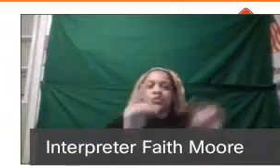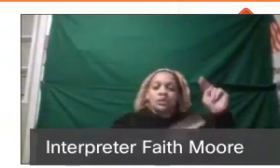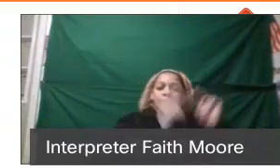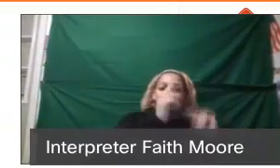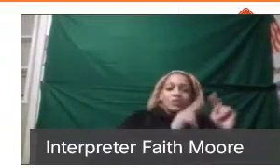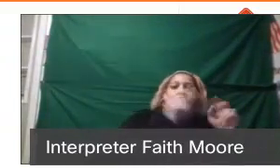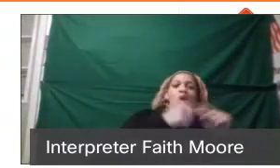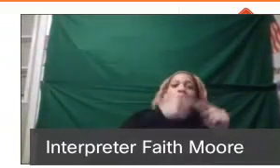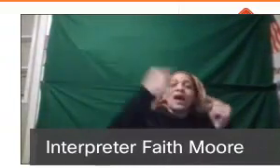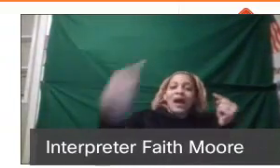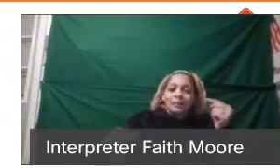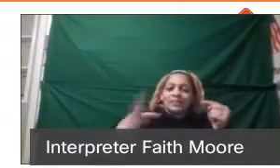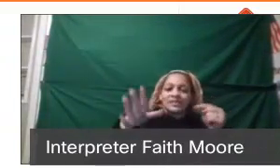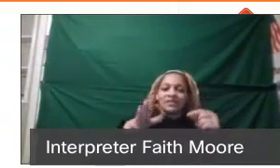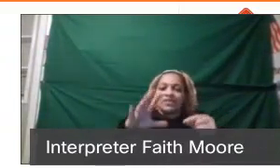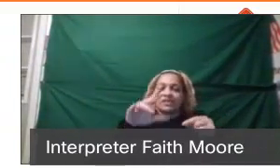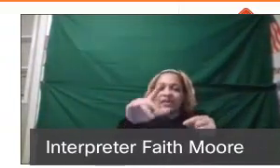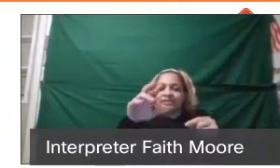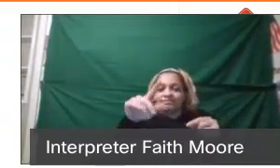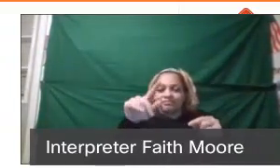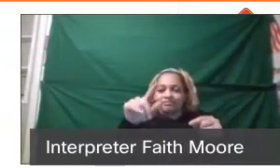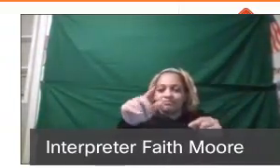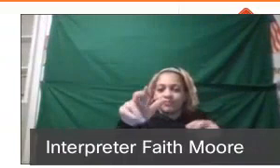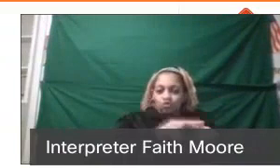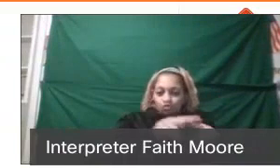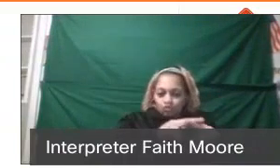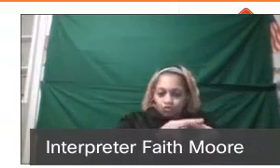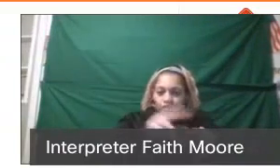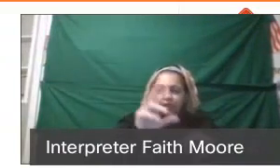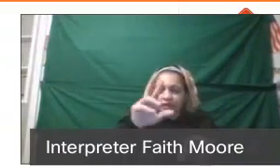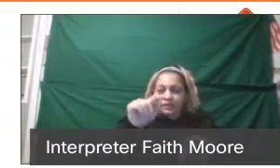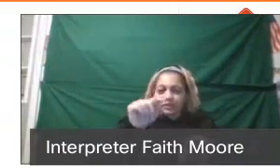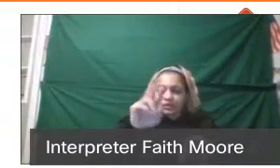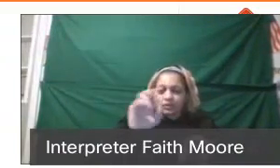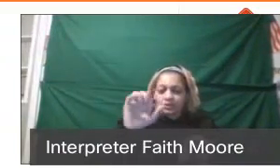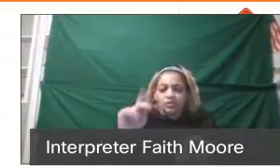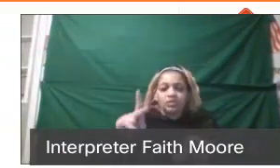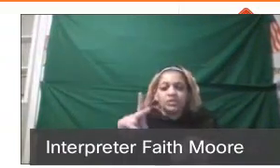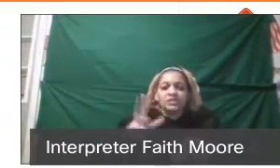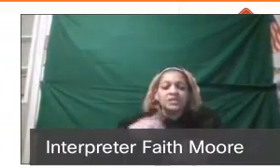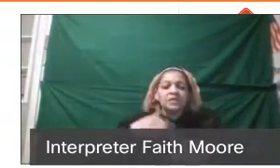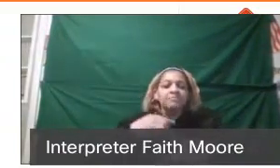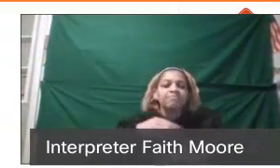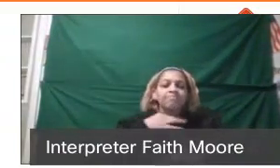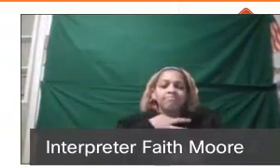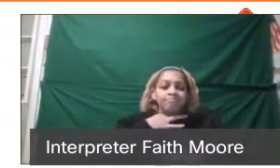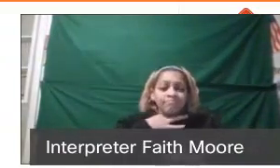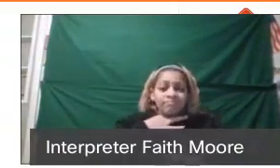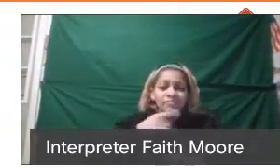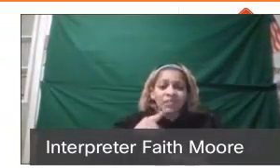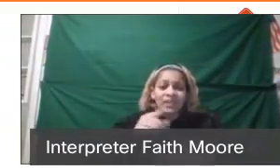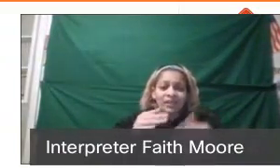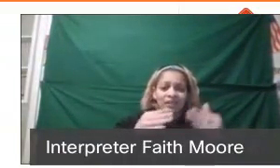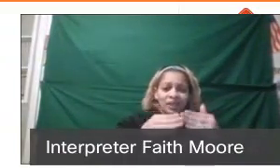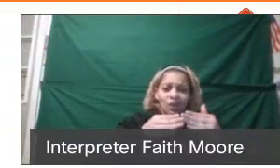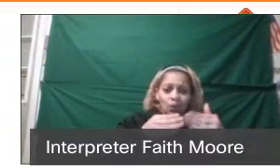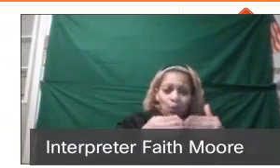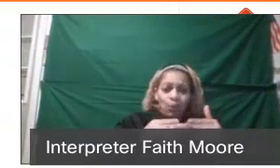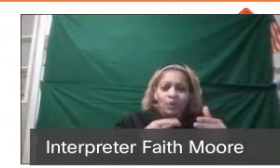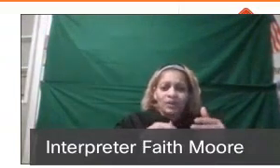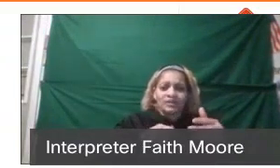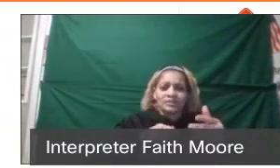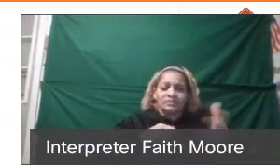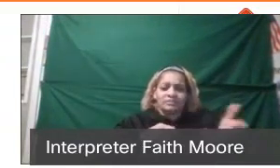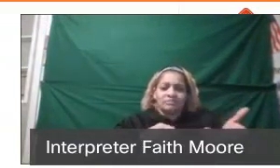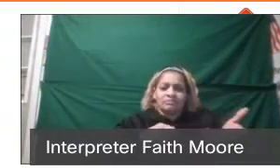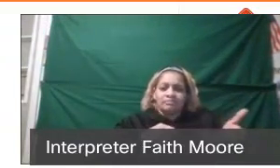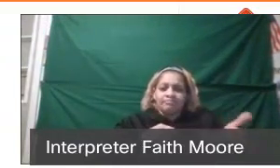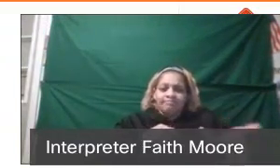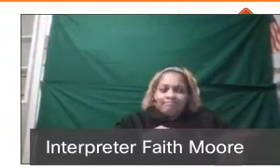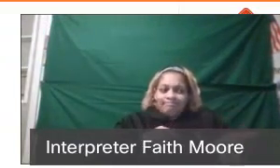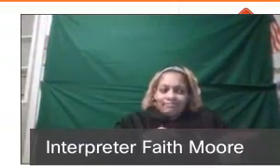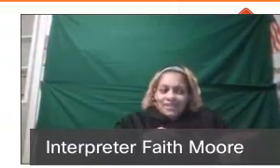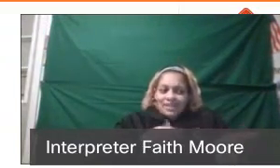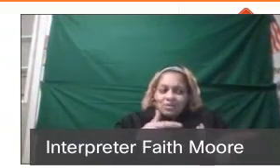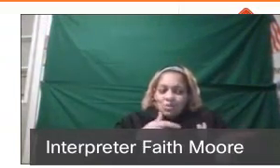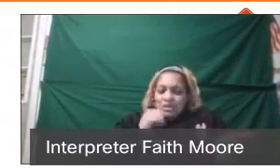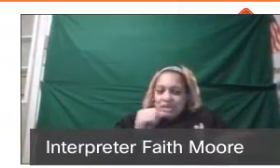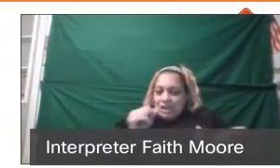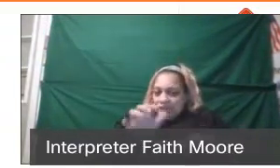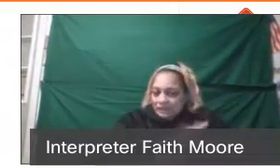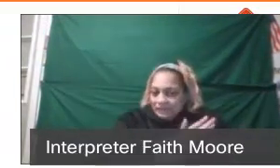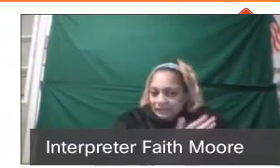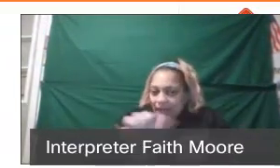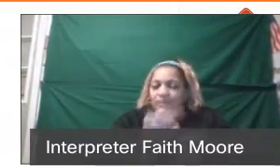So, and I just want to make sure that corner that turn is made so they're not those trucks don't crush any of your infrastructure. But also that they are, they have enough.